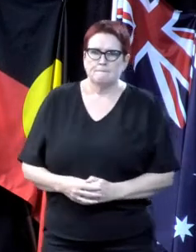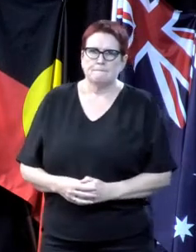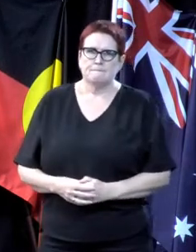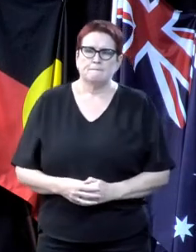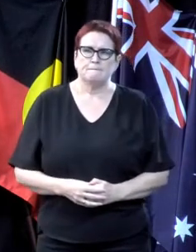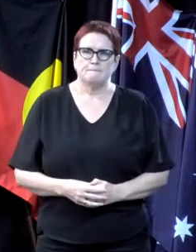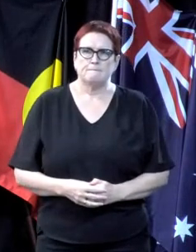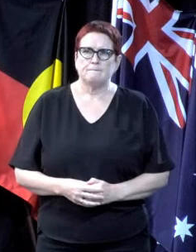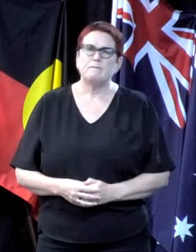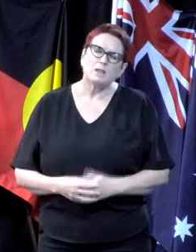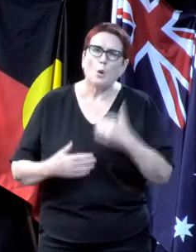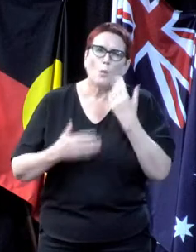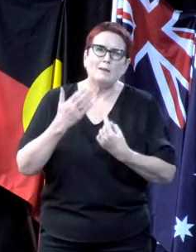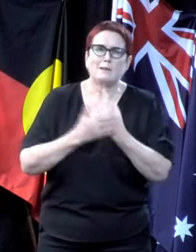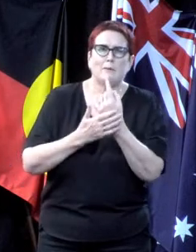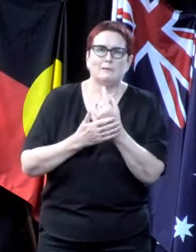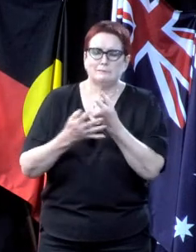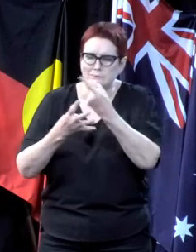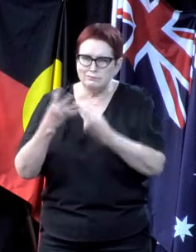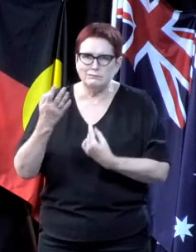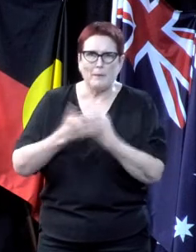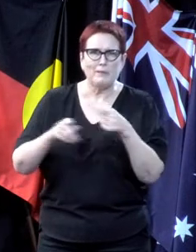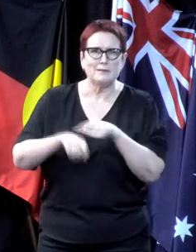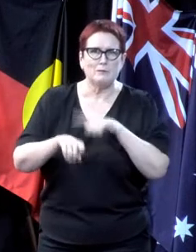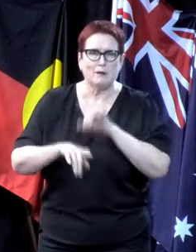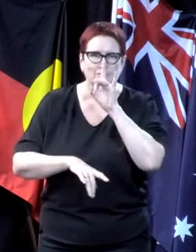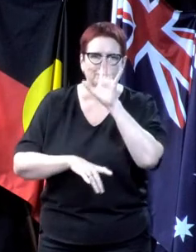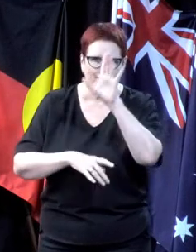As well as that, we were – we were examining our teaching and learning, and